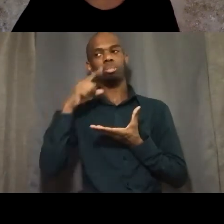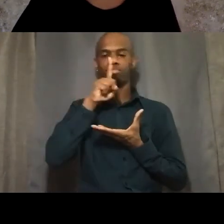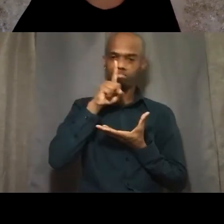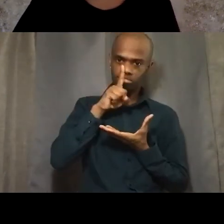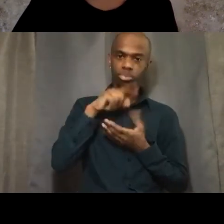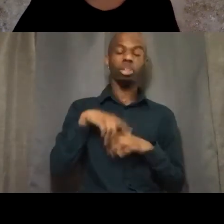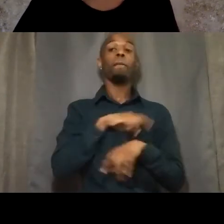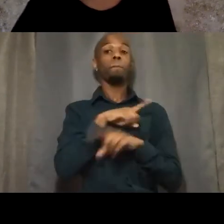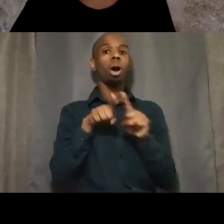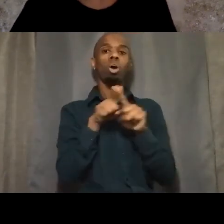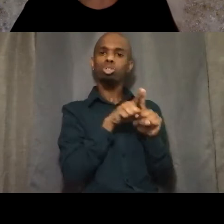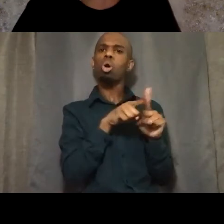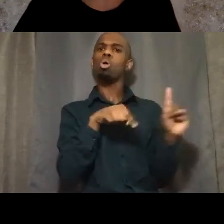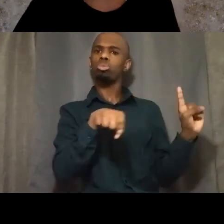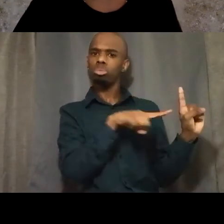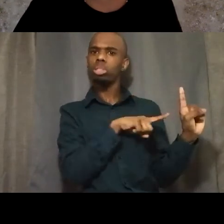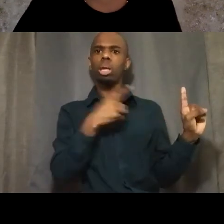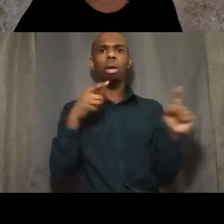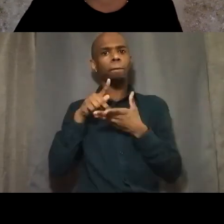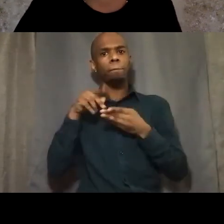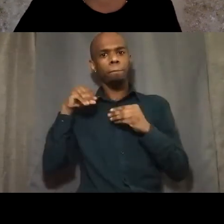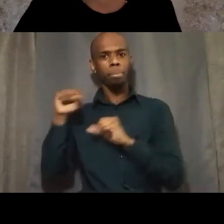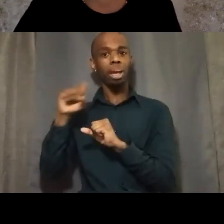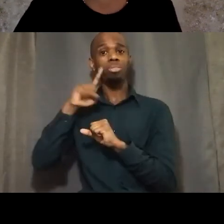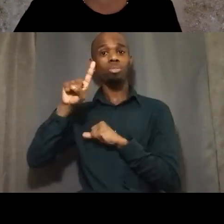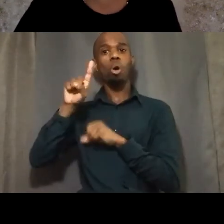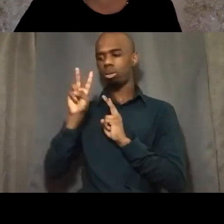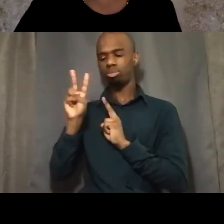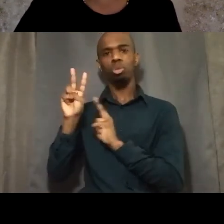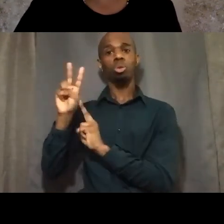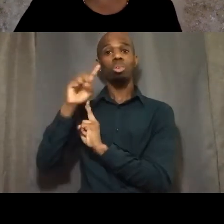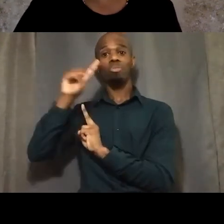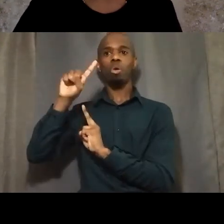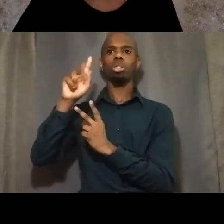of establishing college funds for the children who were left behind,